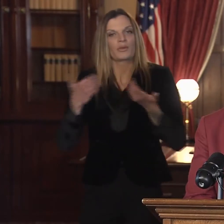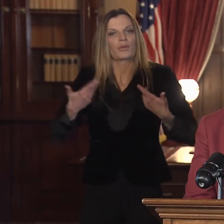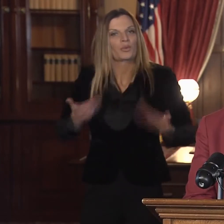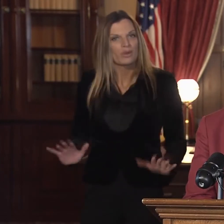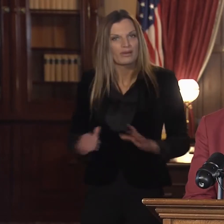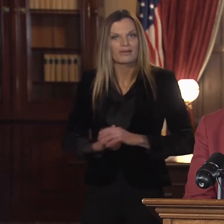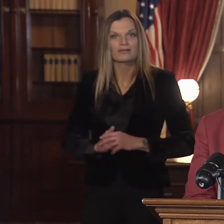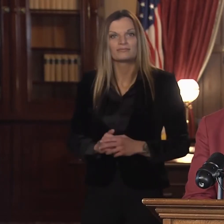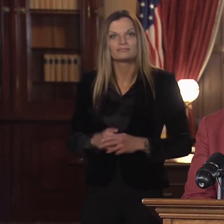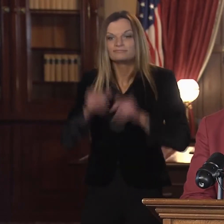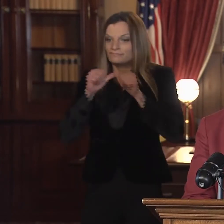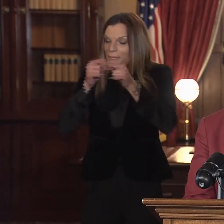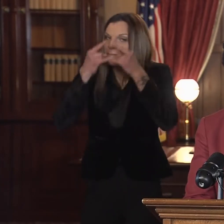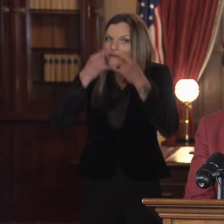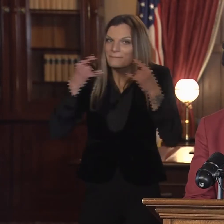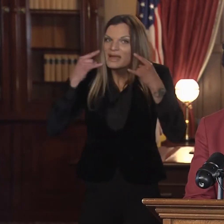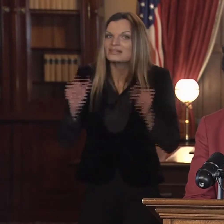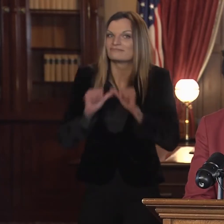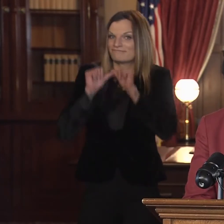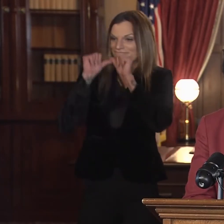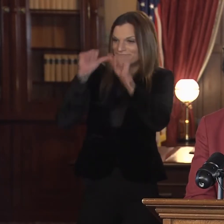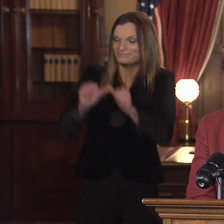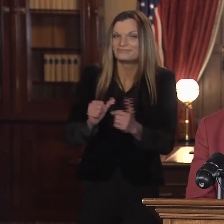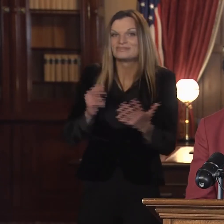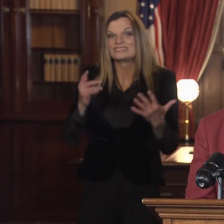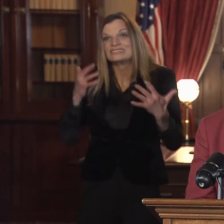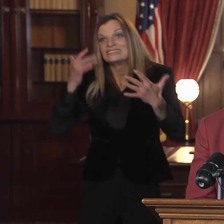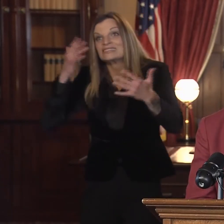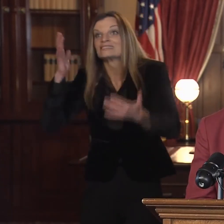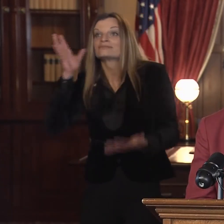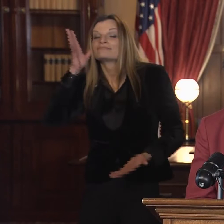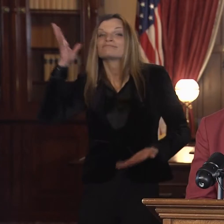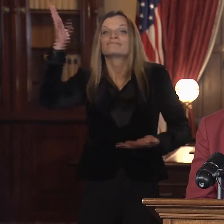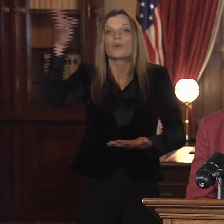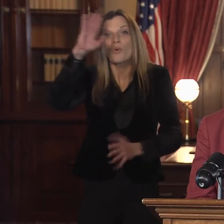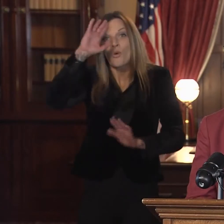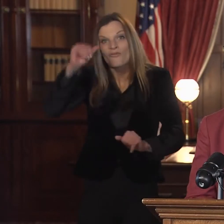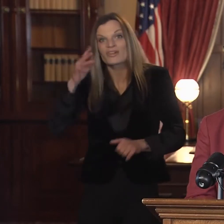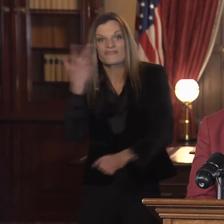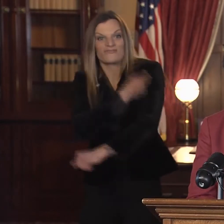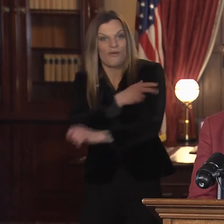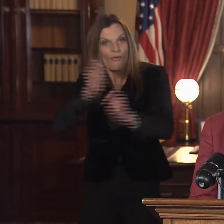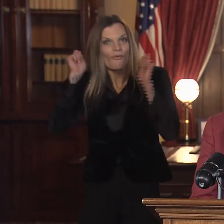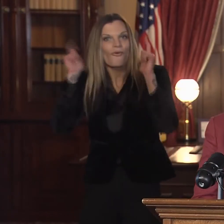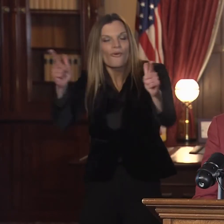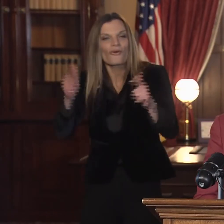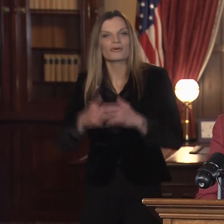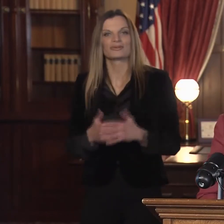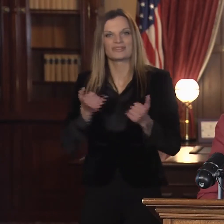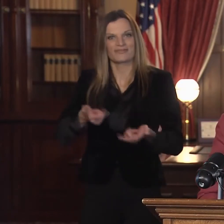SURGE IN CASES. LET'S WEAR OUR MASK AND NOT GATHER INDOORS UNTIL EVERYONE